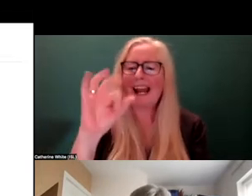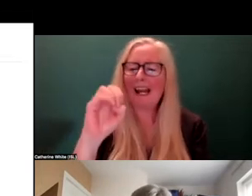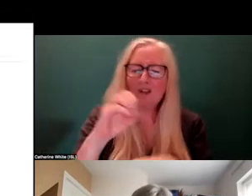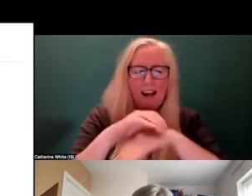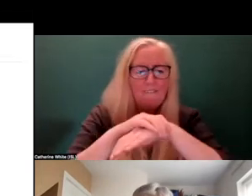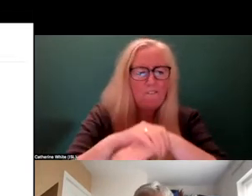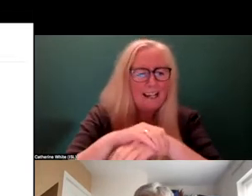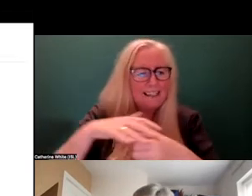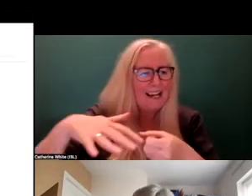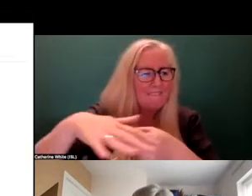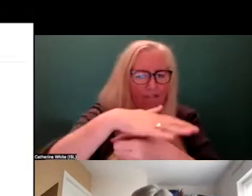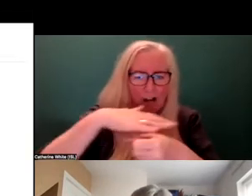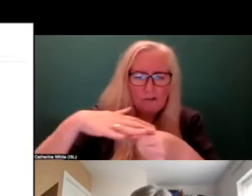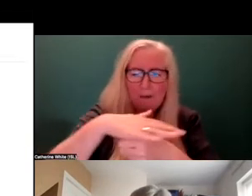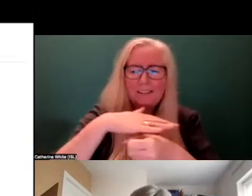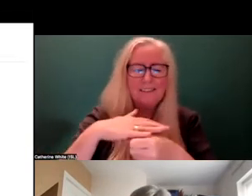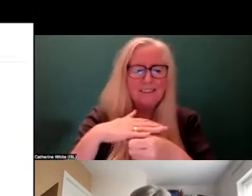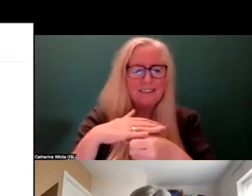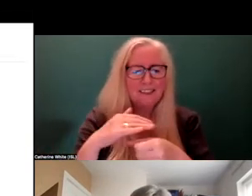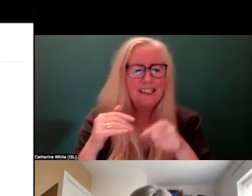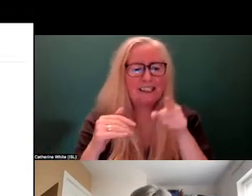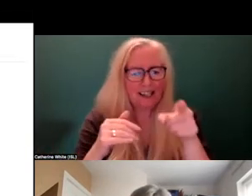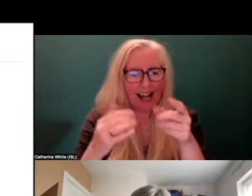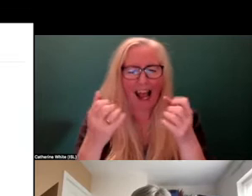Age-friendly environments and age-friendly housing are gradually finding